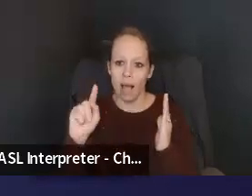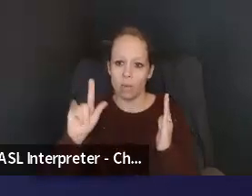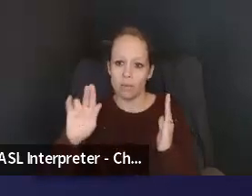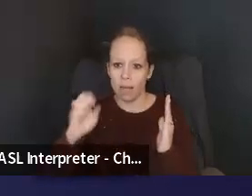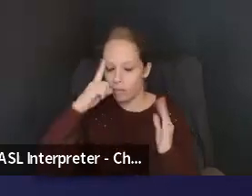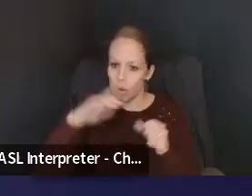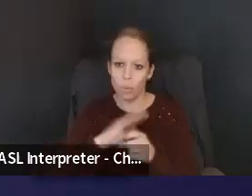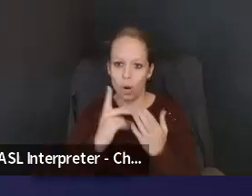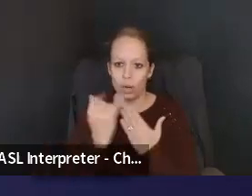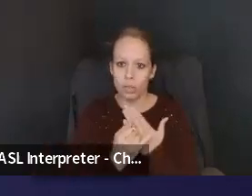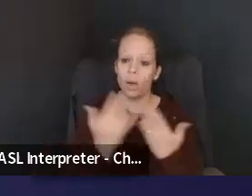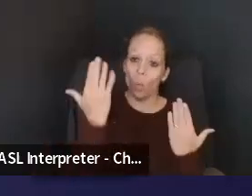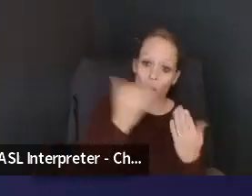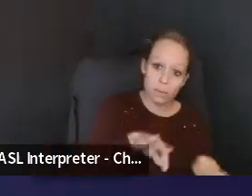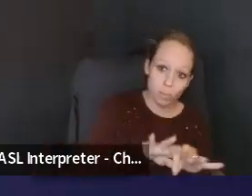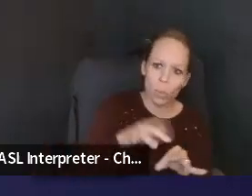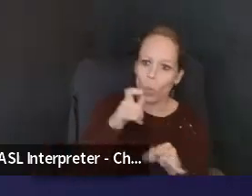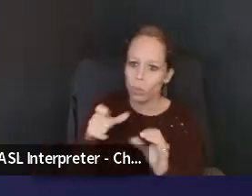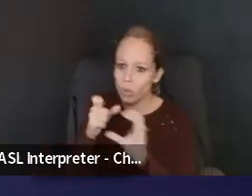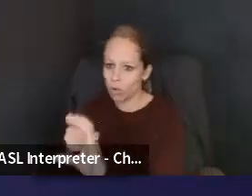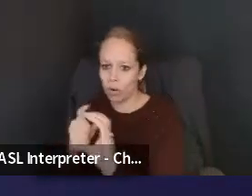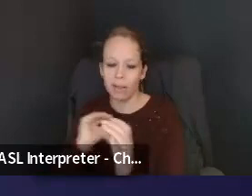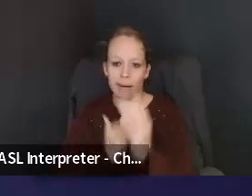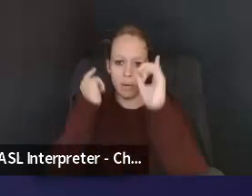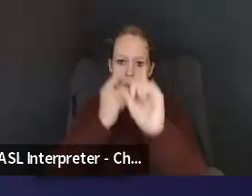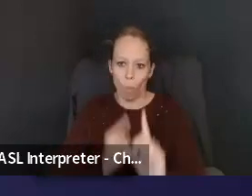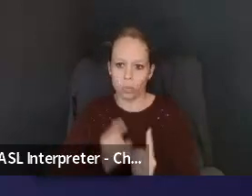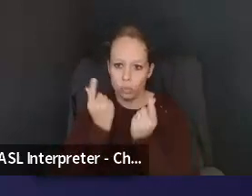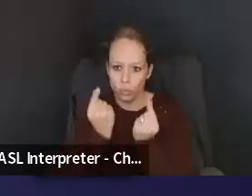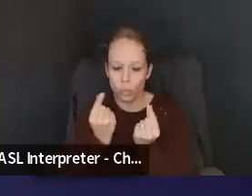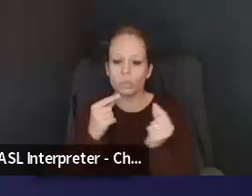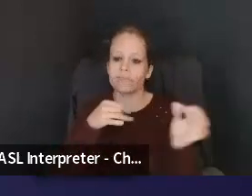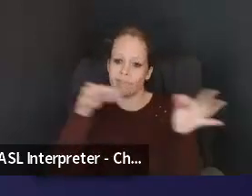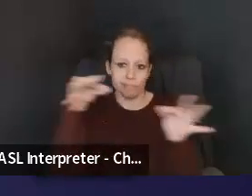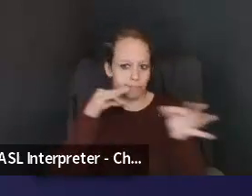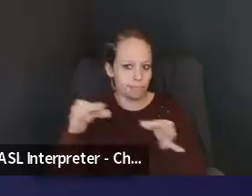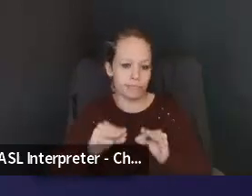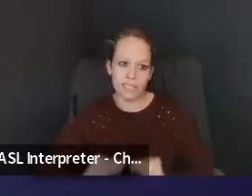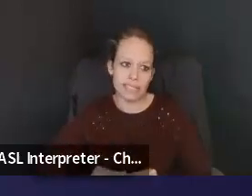who are we targeting, and what are our goals? We want to spell out really clearly what the goals